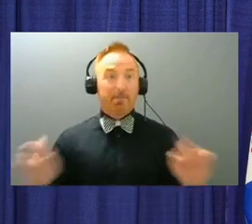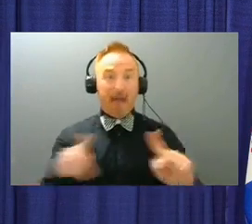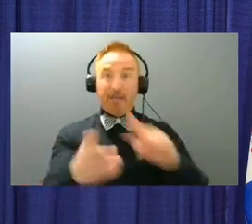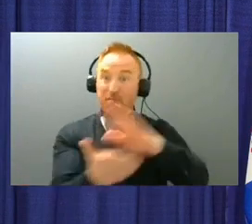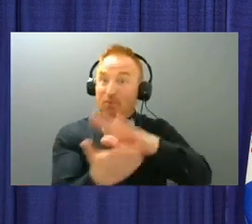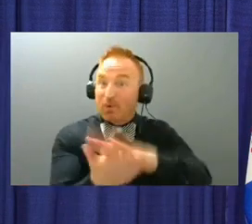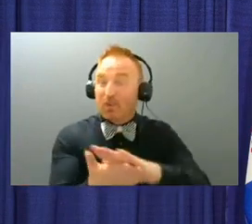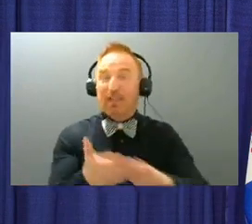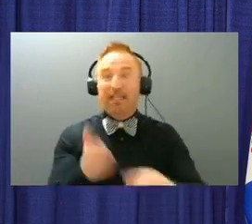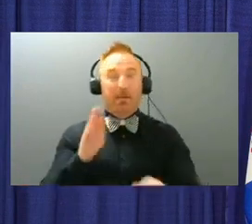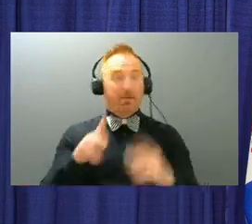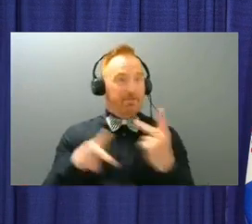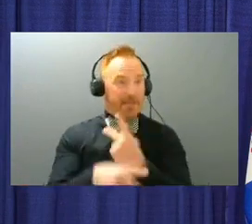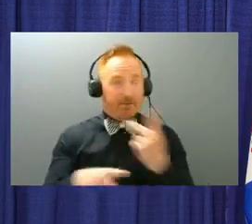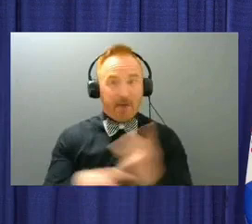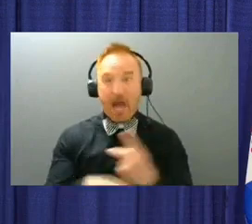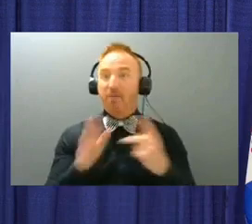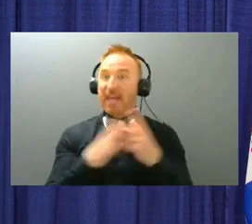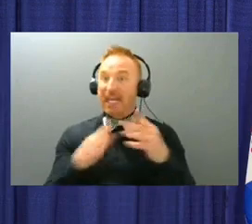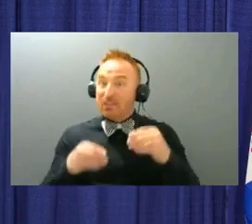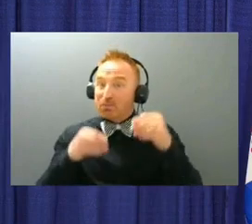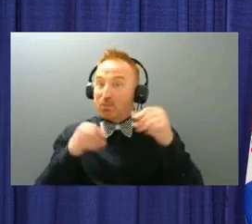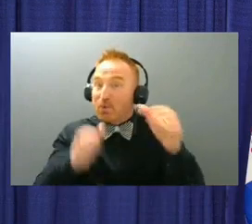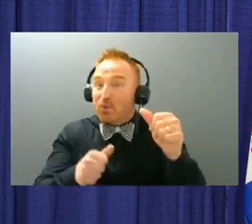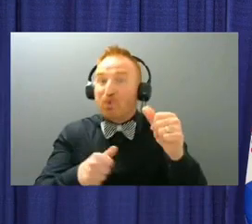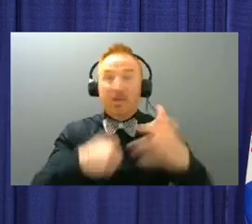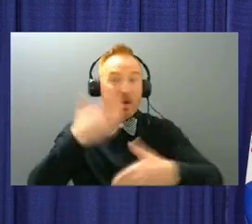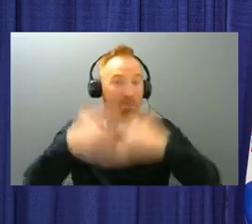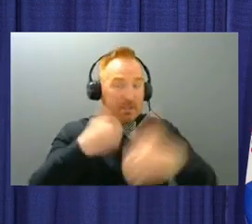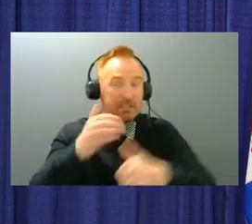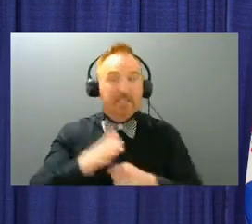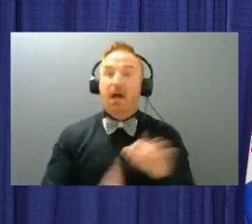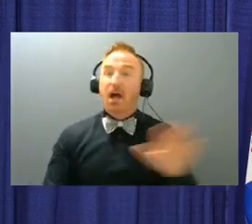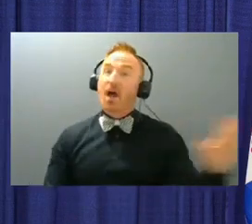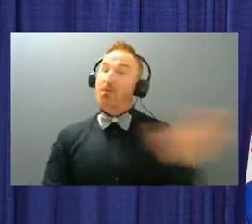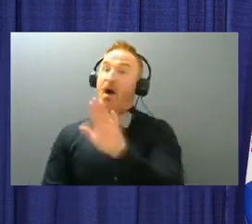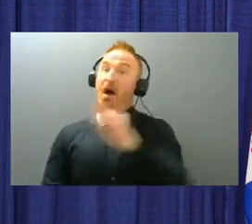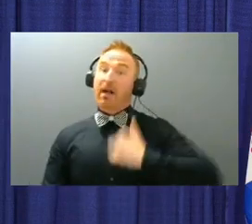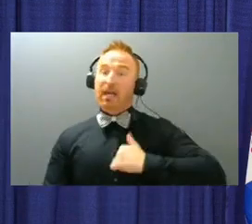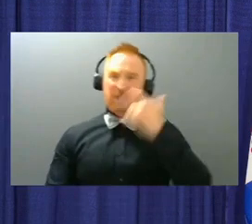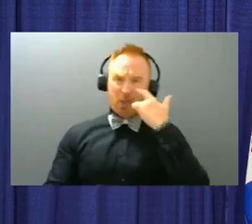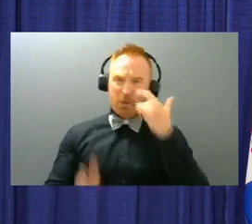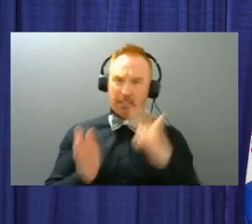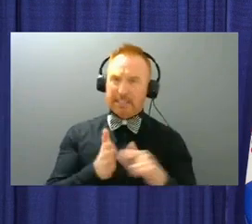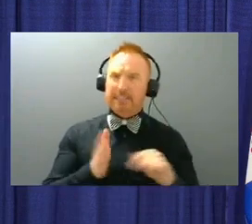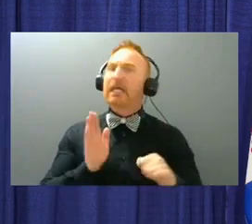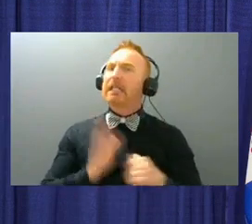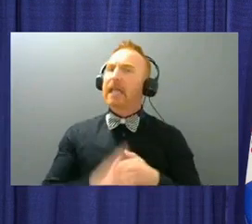school, and work out all the kinks we can. We continue to watch trends and the rest of the country.